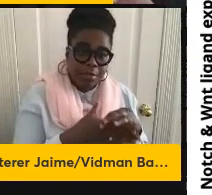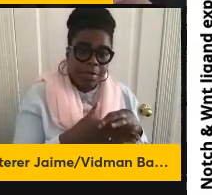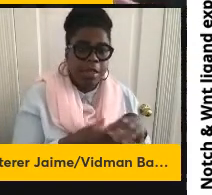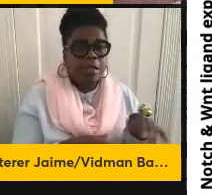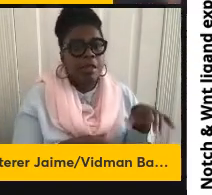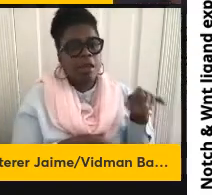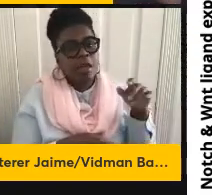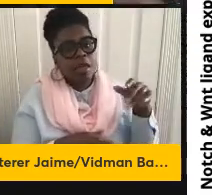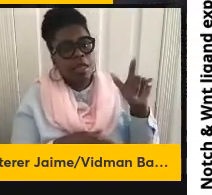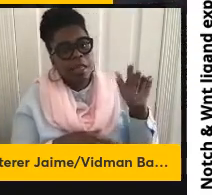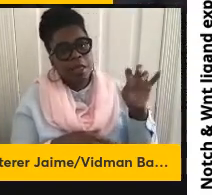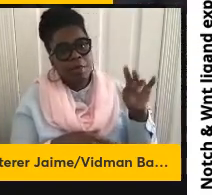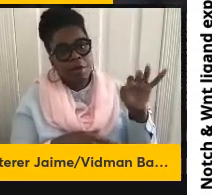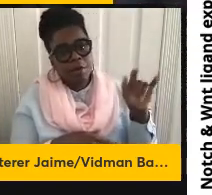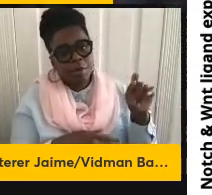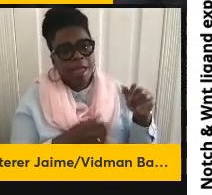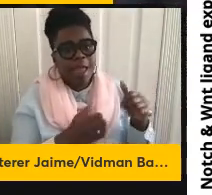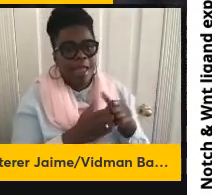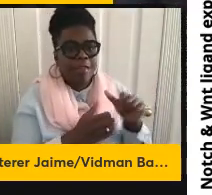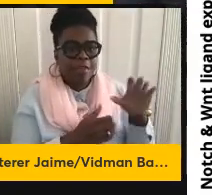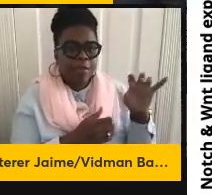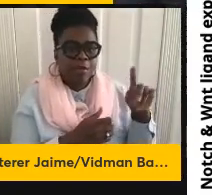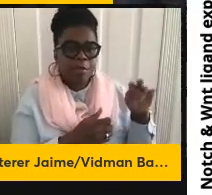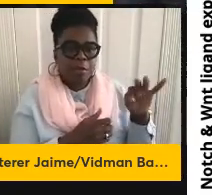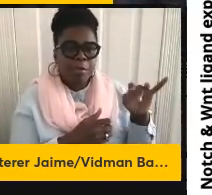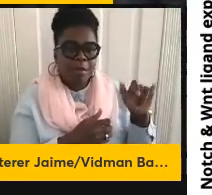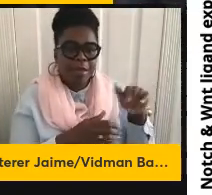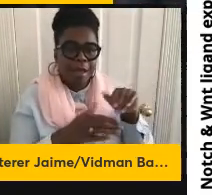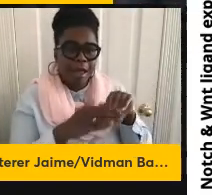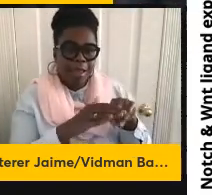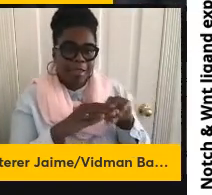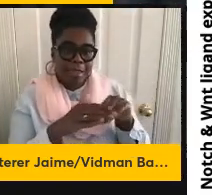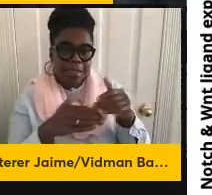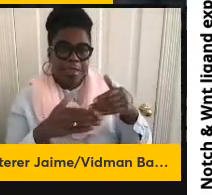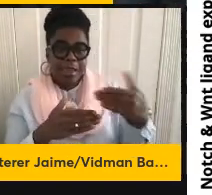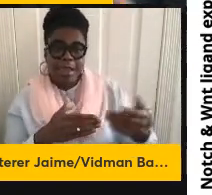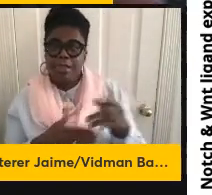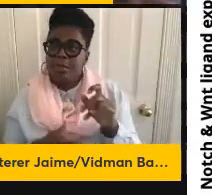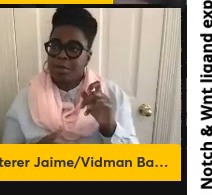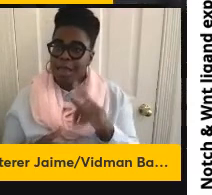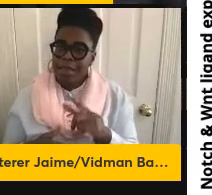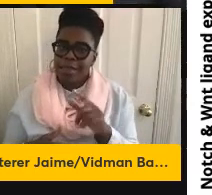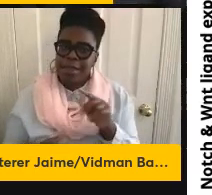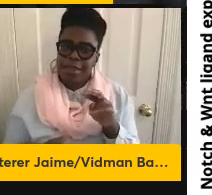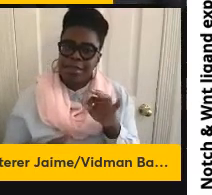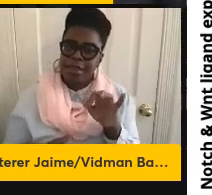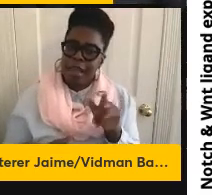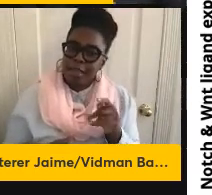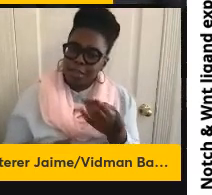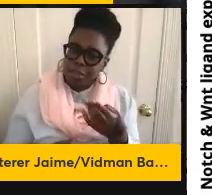as along the cryptic villas axis. And so next we asked whether this notch jagged signaling might actually regulate the